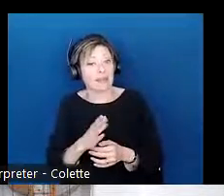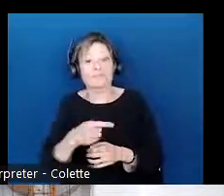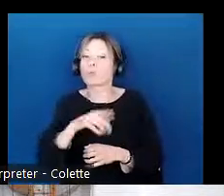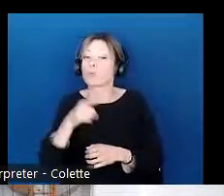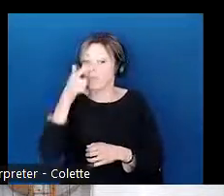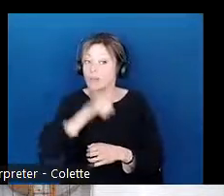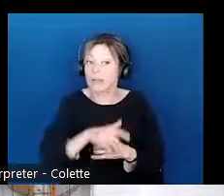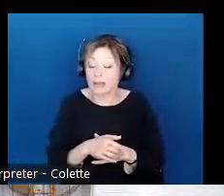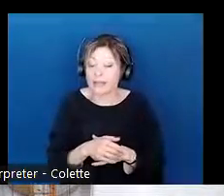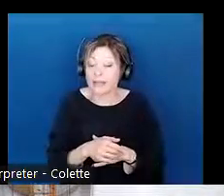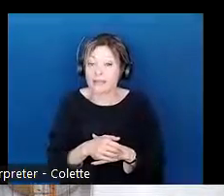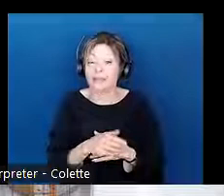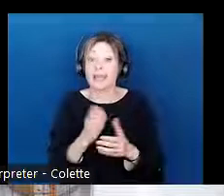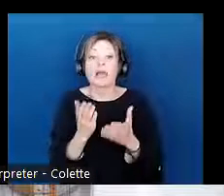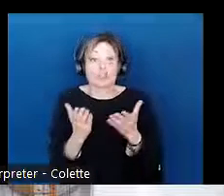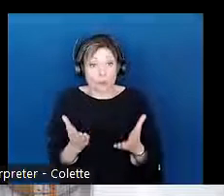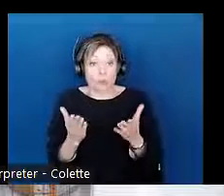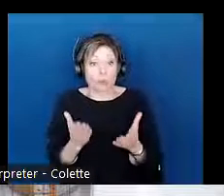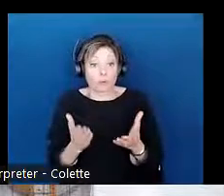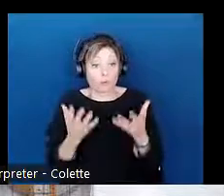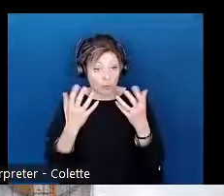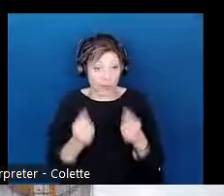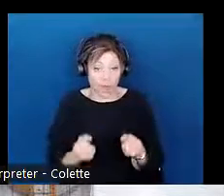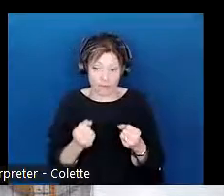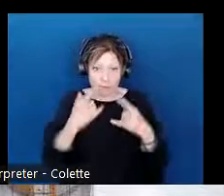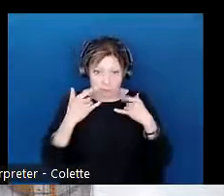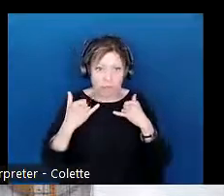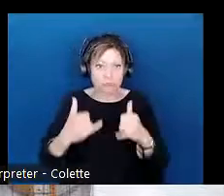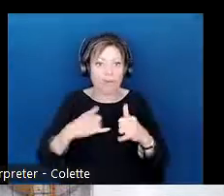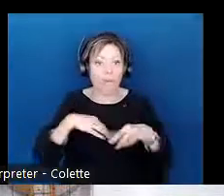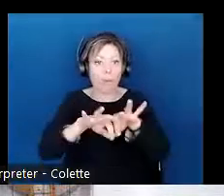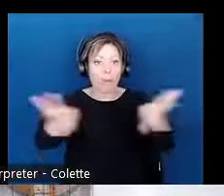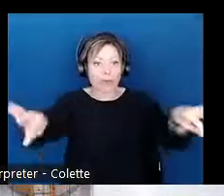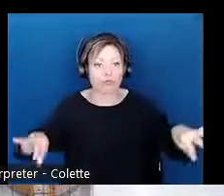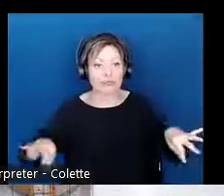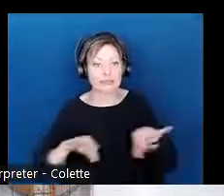a boundary review going on at the moment so it may be getting a bit bigger hopefully